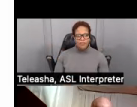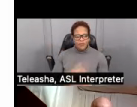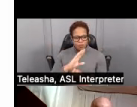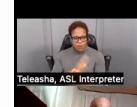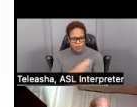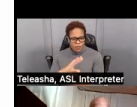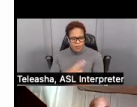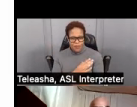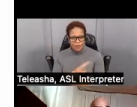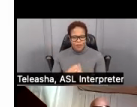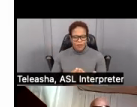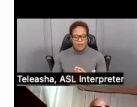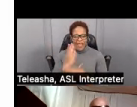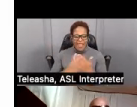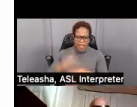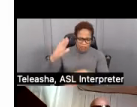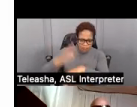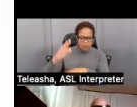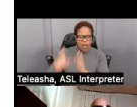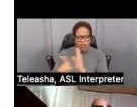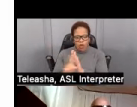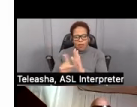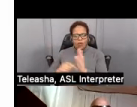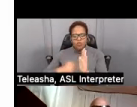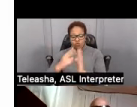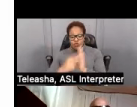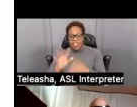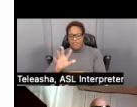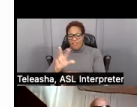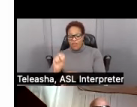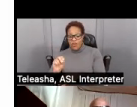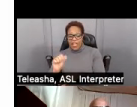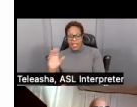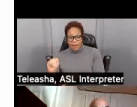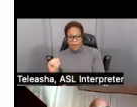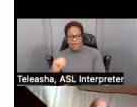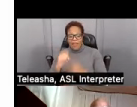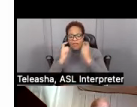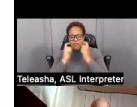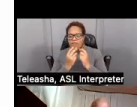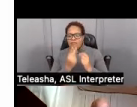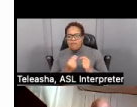A hand smacks an alarm clock, which reads 5:30 AM The goateed man rises wearily and sits on the edge of his bed.